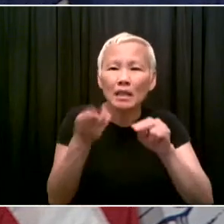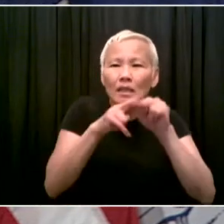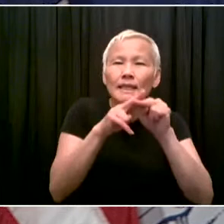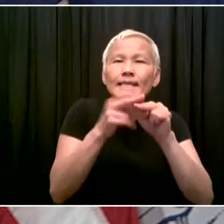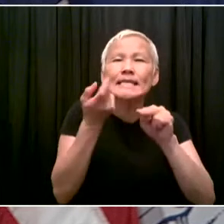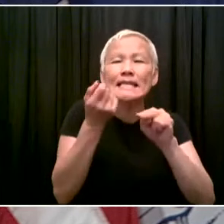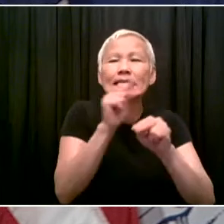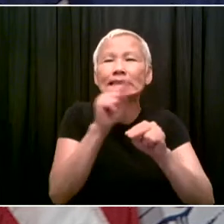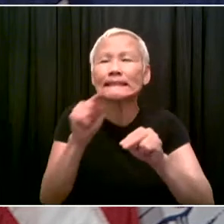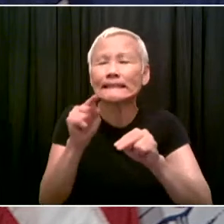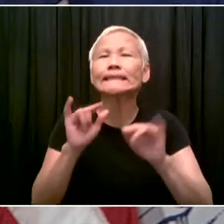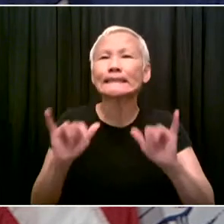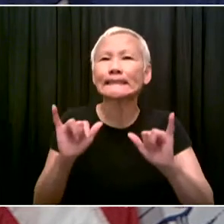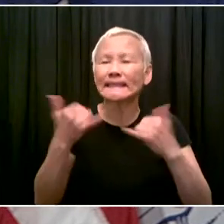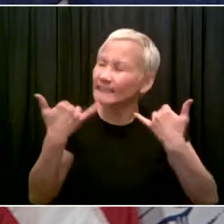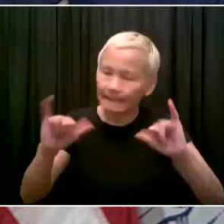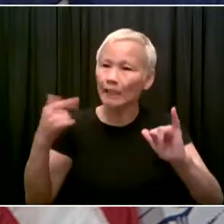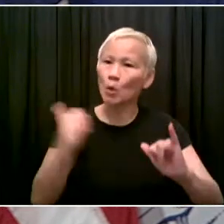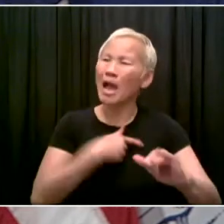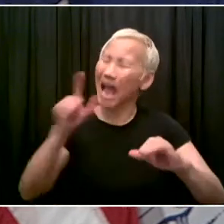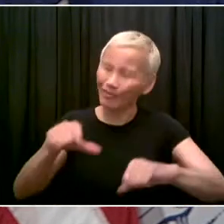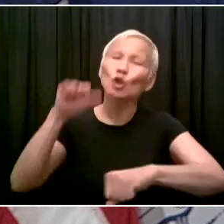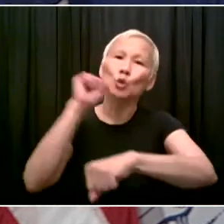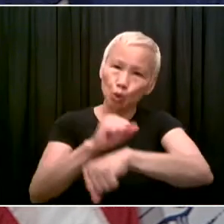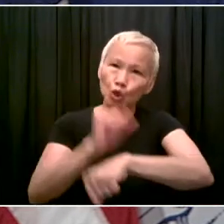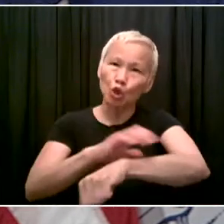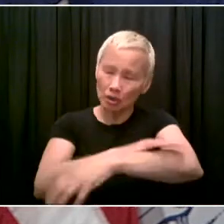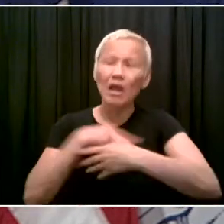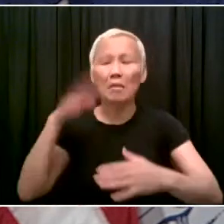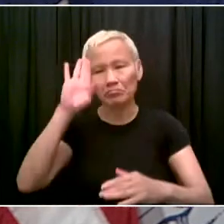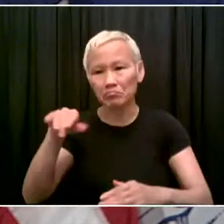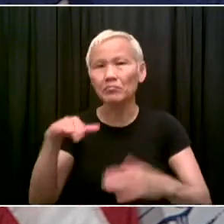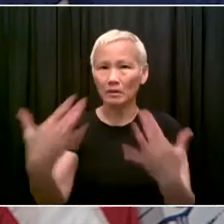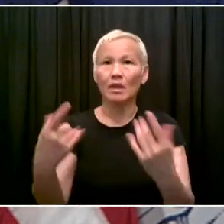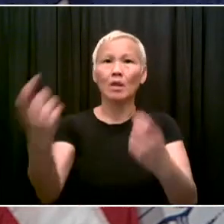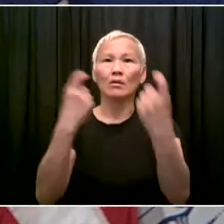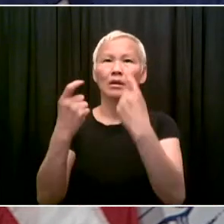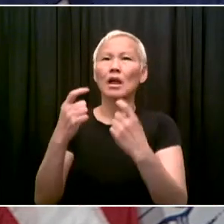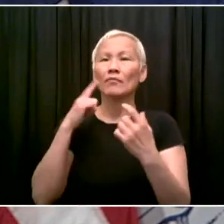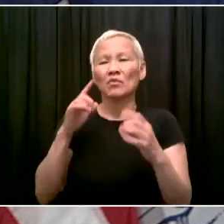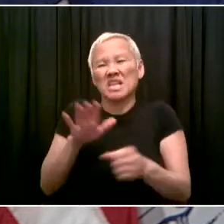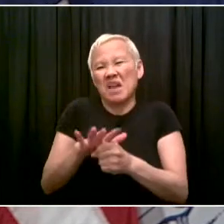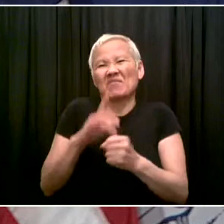INCREASES? SLETON CARS, SLIGHT INCREASE IN ROBBERIES SO WE KNOW WE STILL